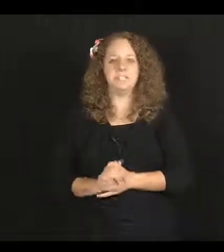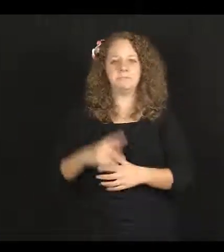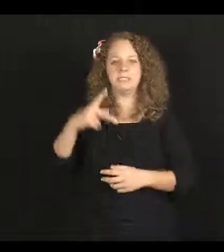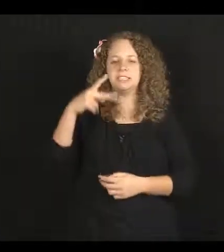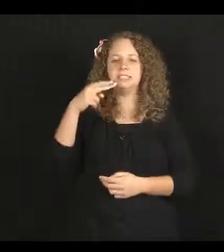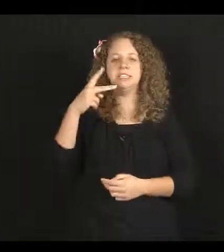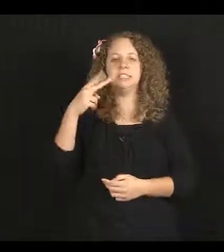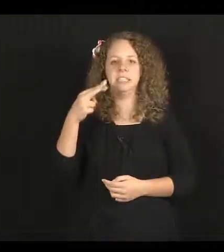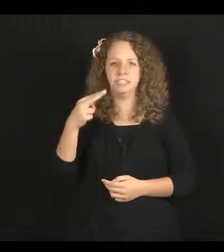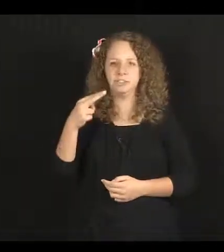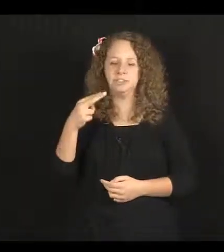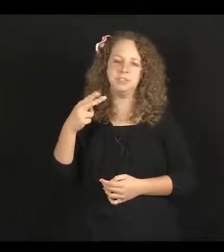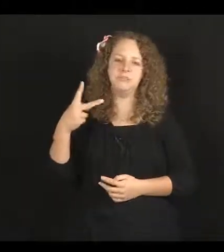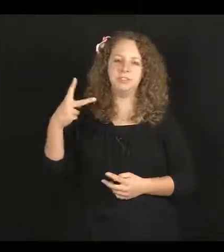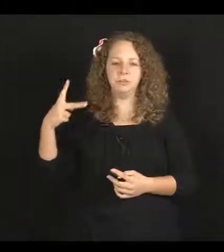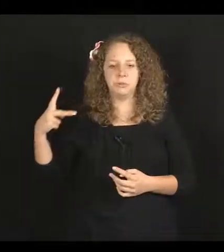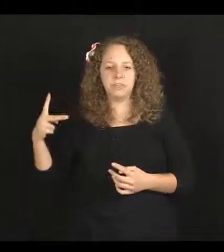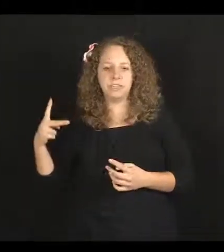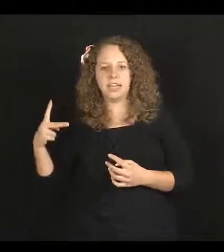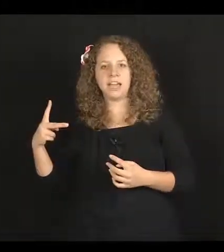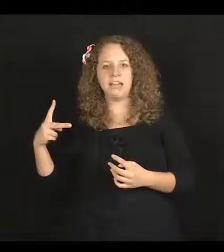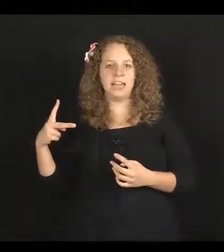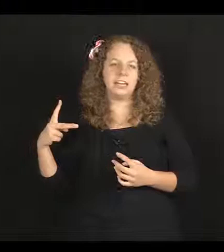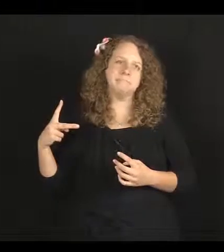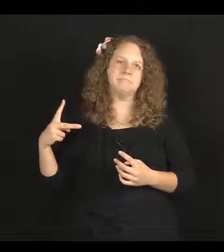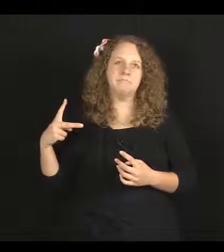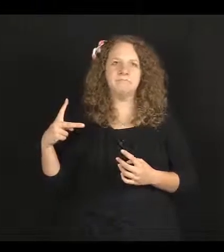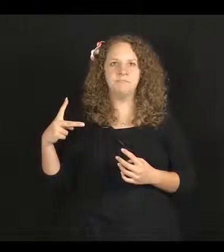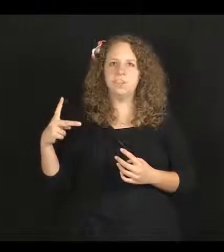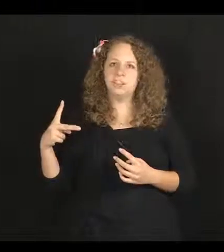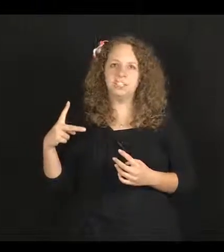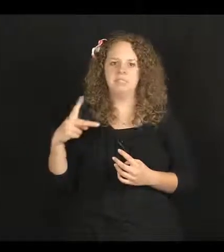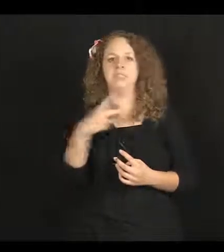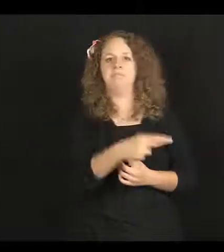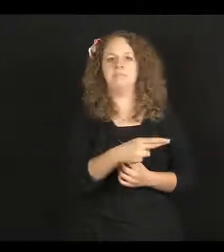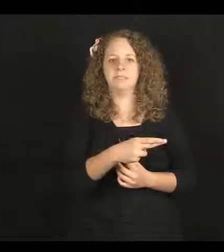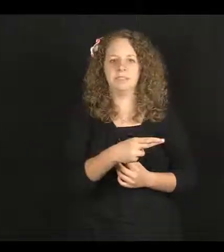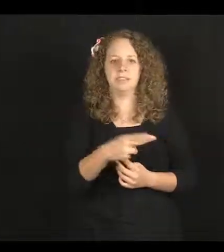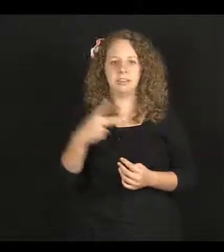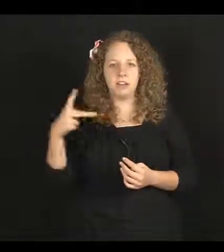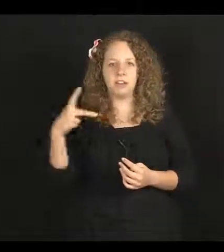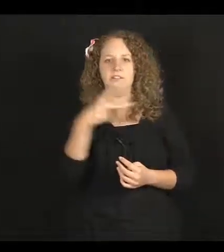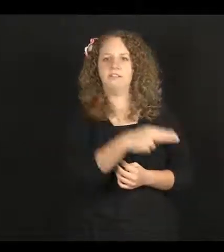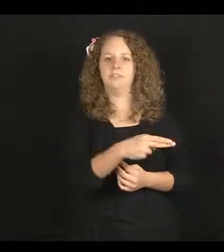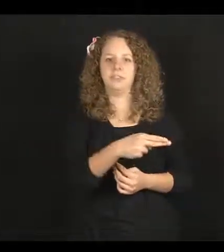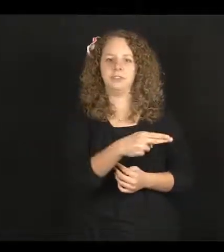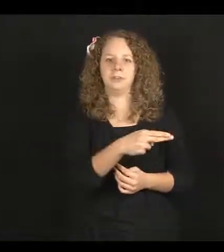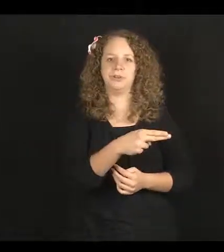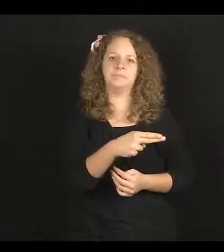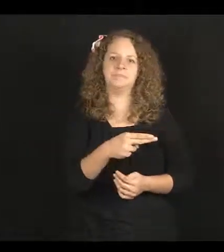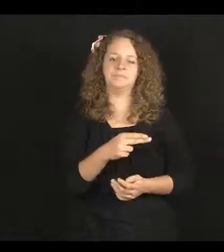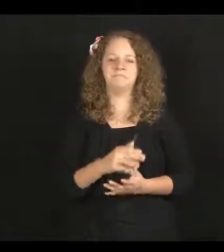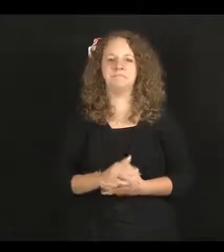this is the sign SCISSORS, so using it like figuratively … CUT-OF, CUT-SHORT